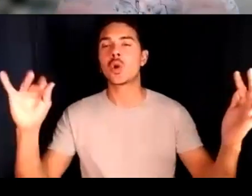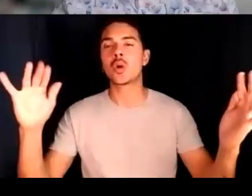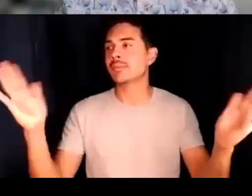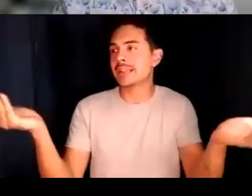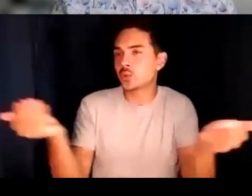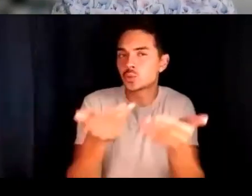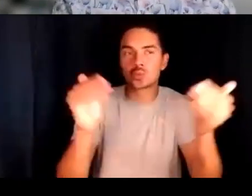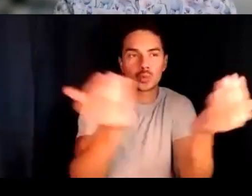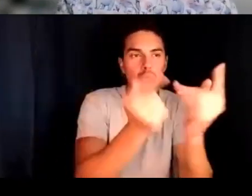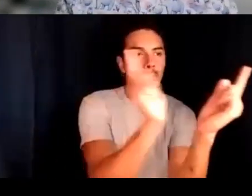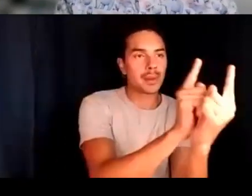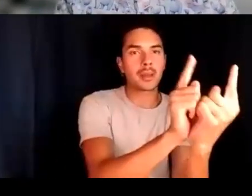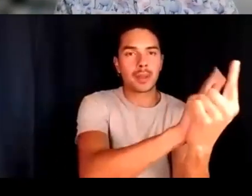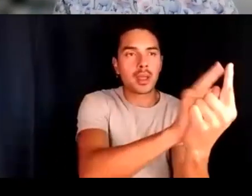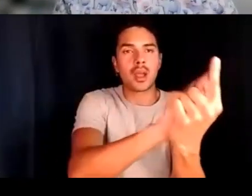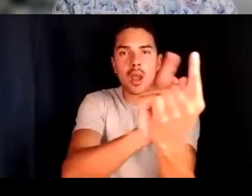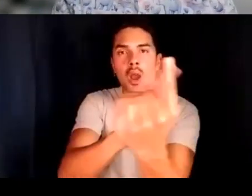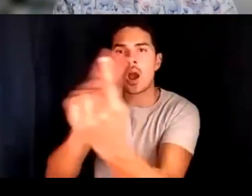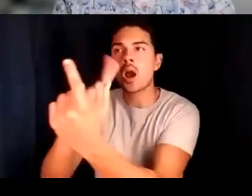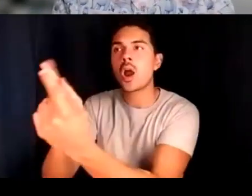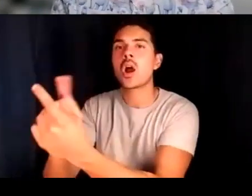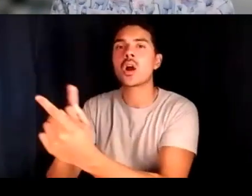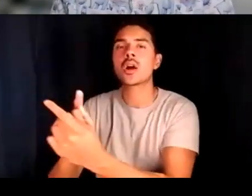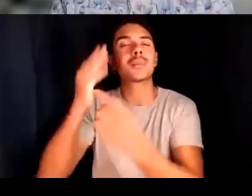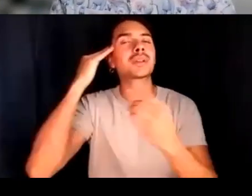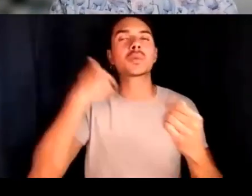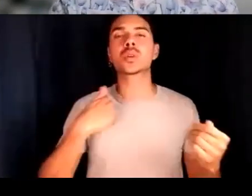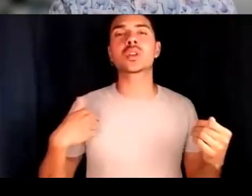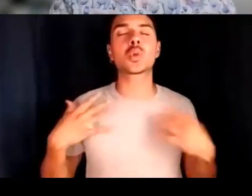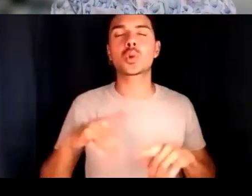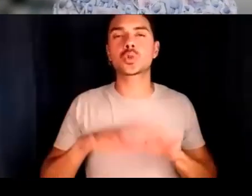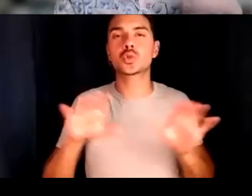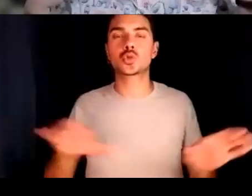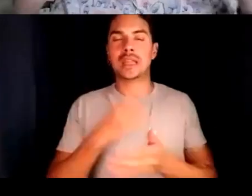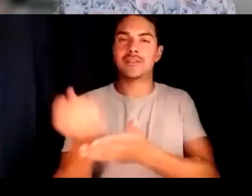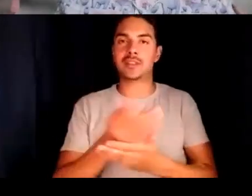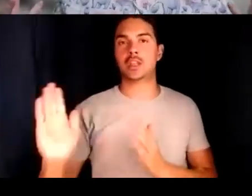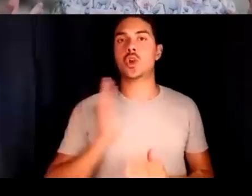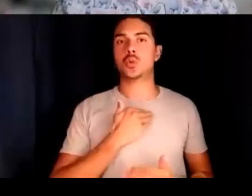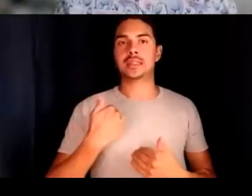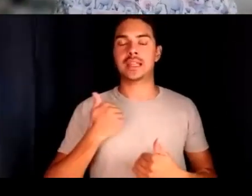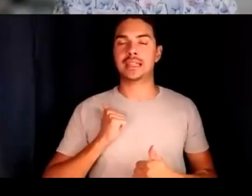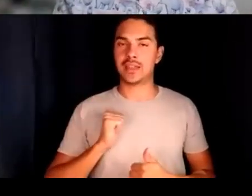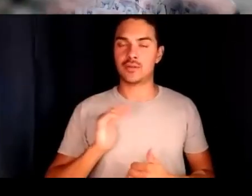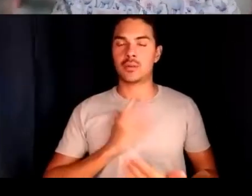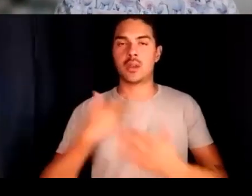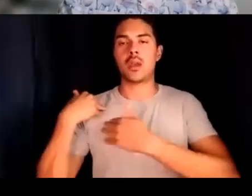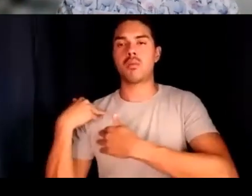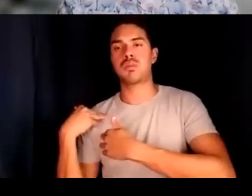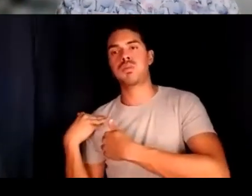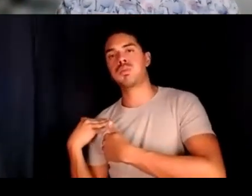Help us make it so that we don't have to do everything ourselves. You wanna have a team, a network of people